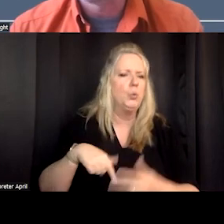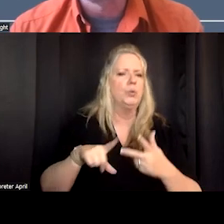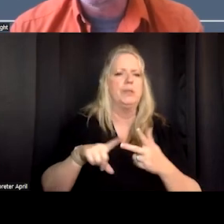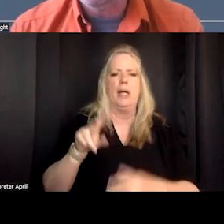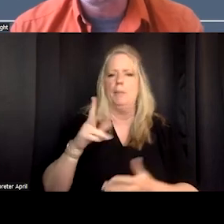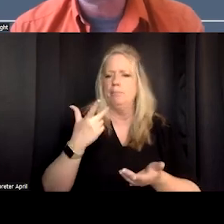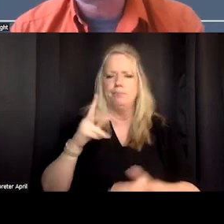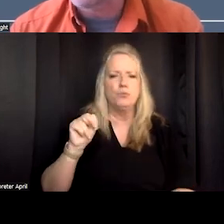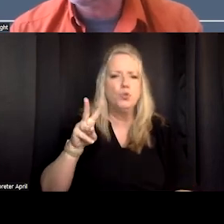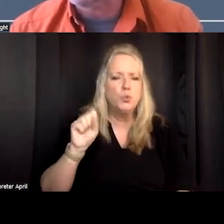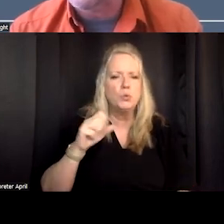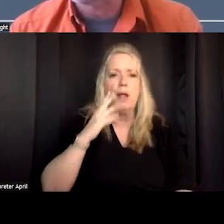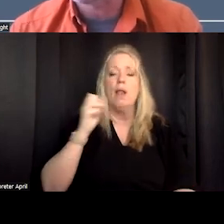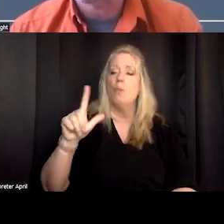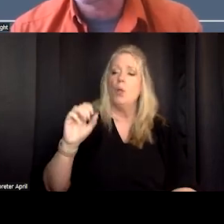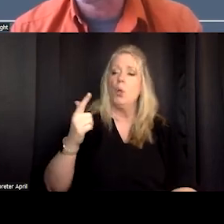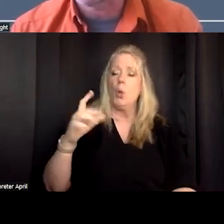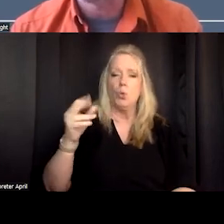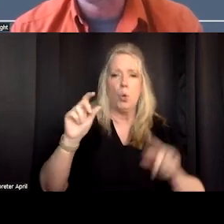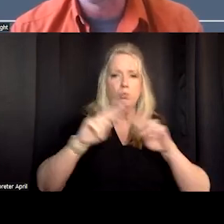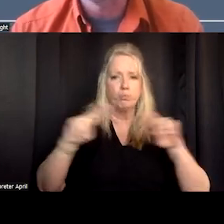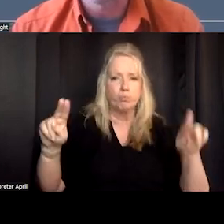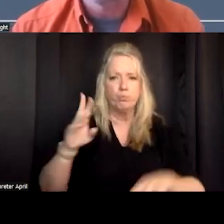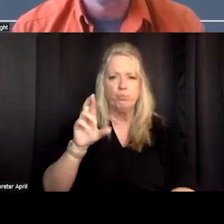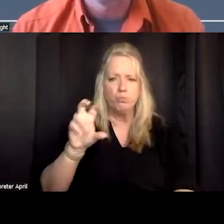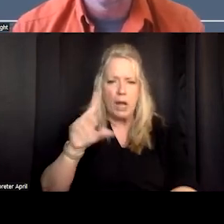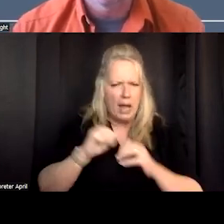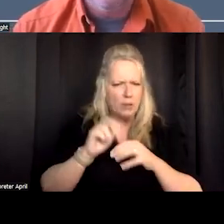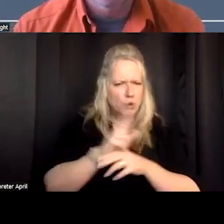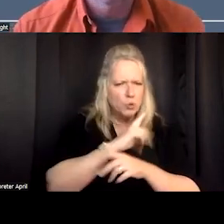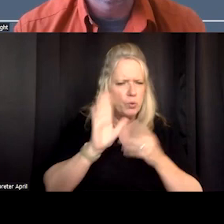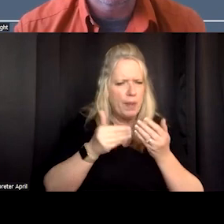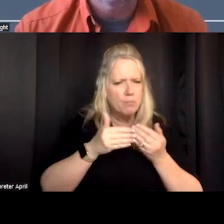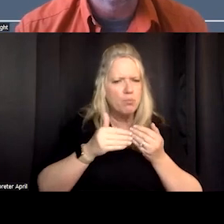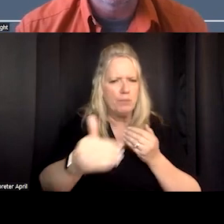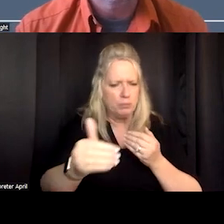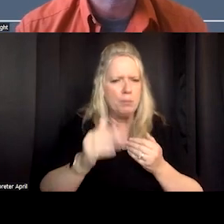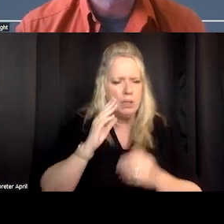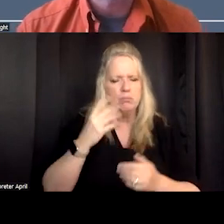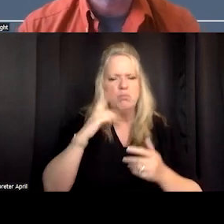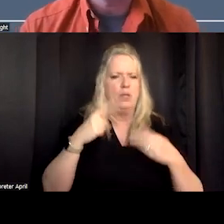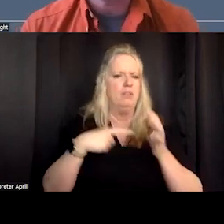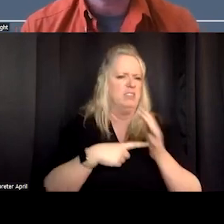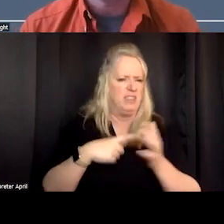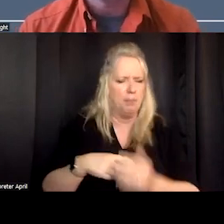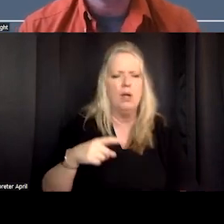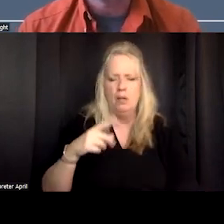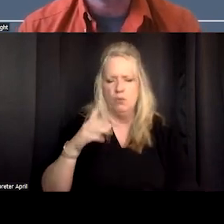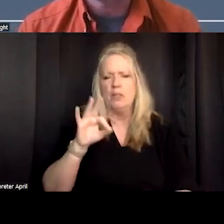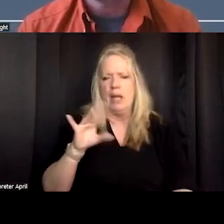THE LOGO AND BRANDING GUIDANCE. HOW TO, USE THAT MOVING FORWARD, ALSO, A SAMPLE, 988 DECK AND RADIO